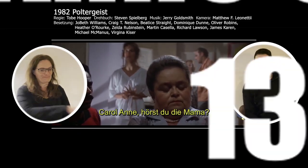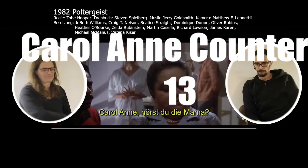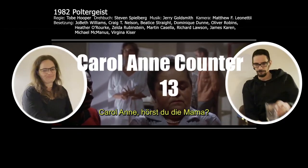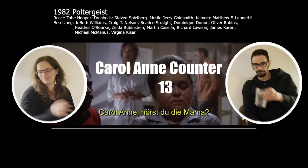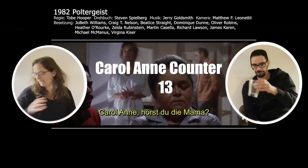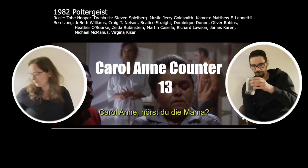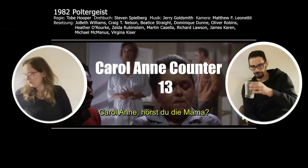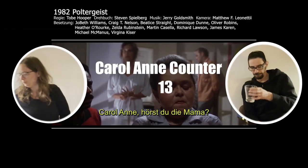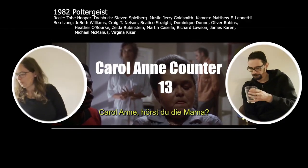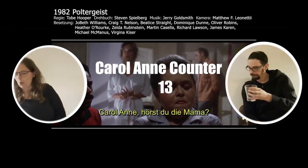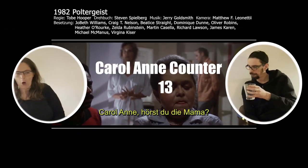There stands Carol again!